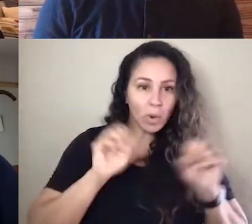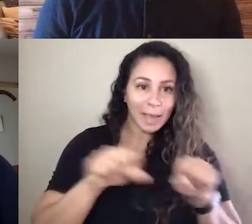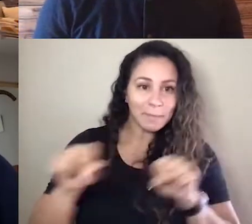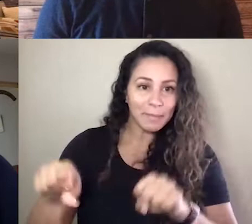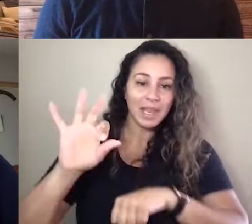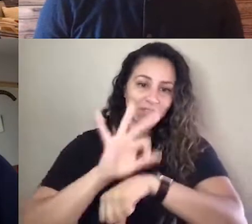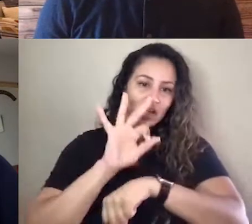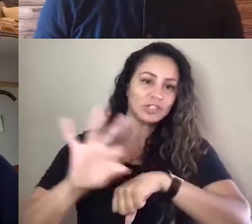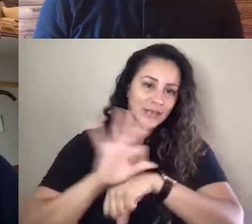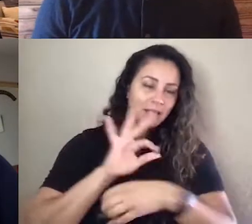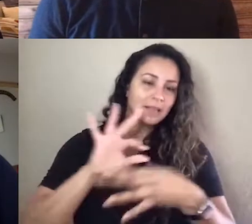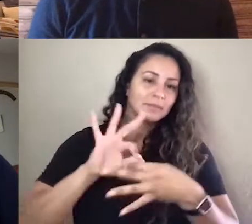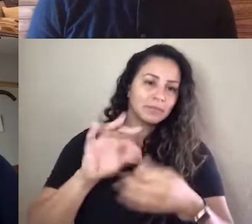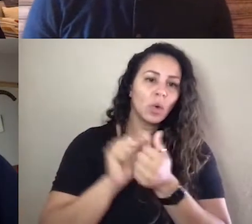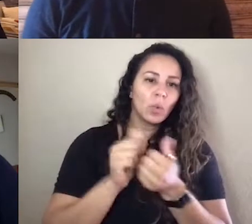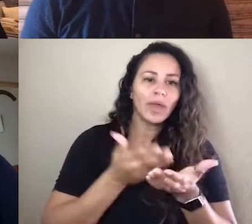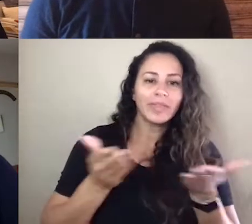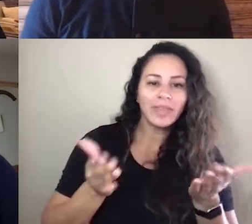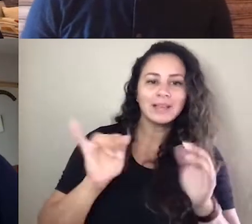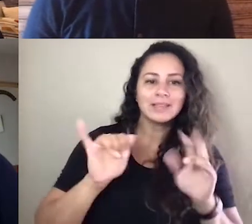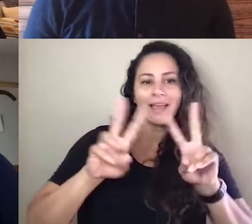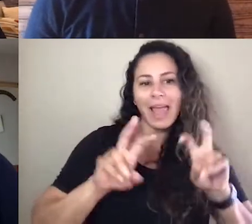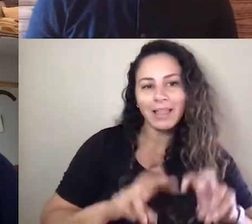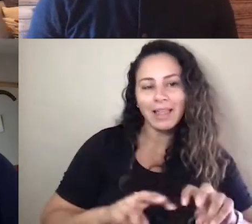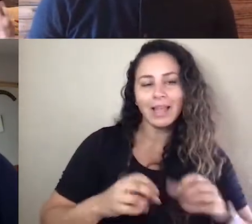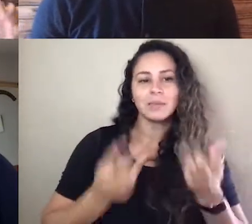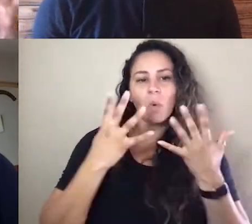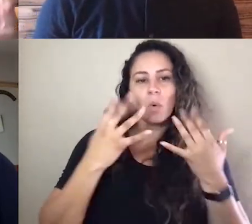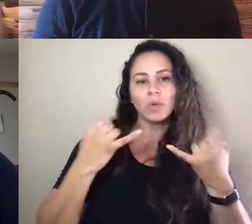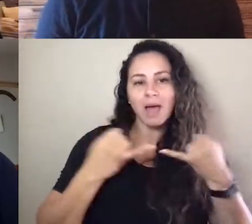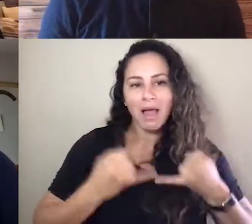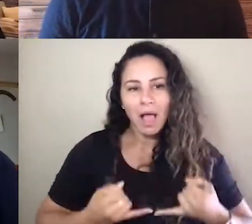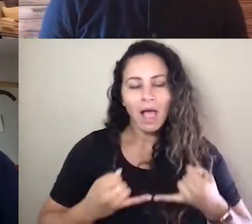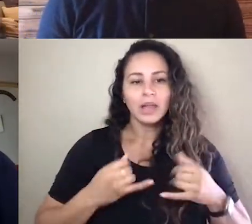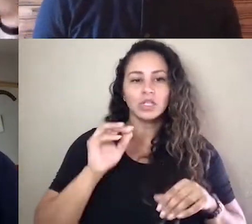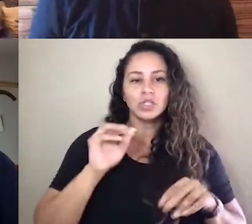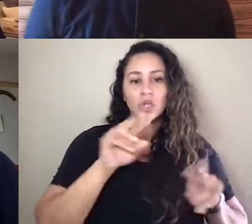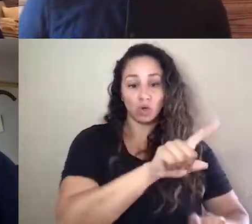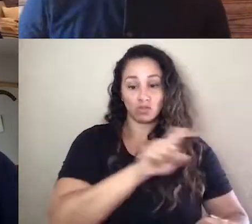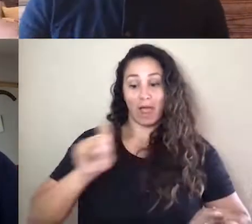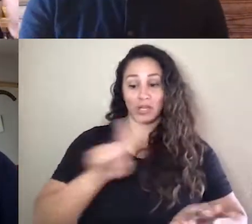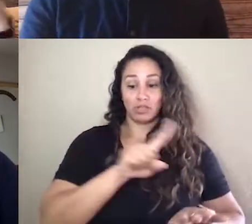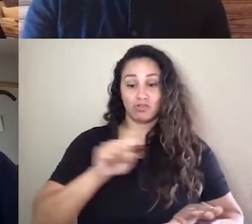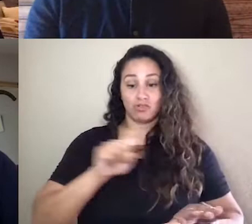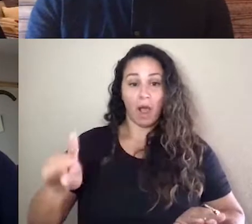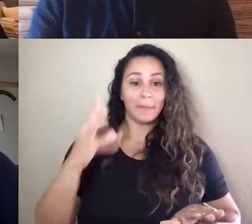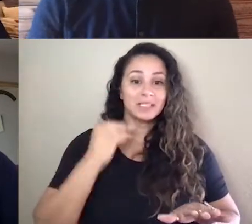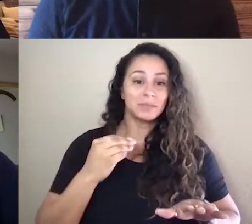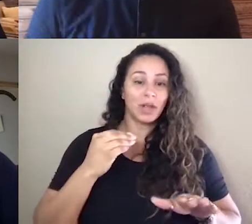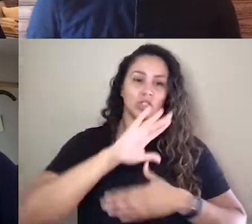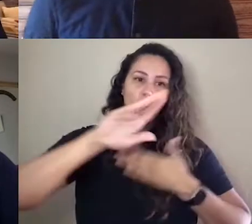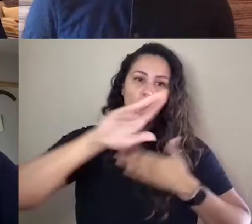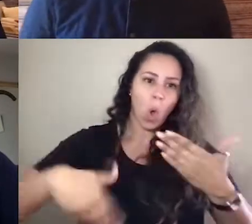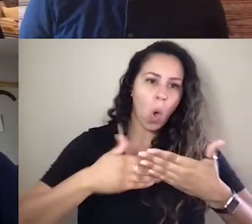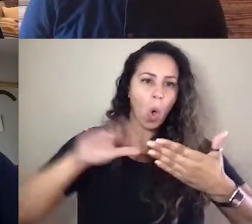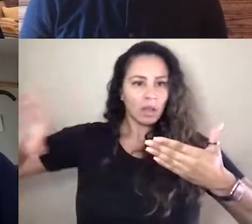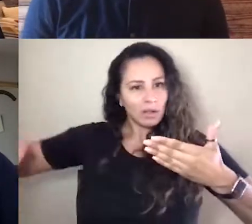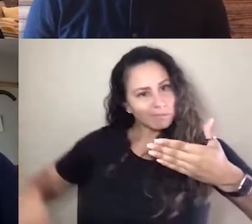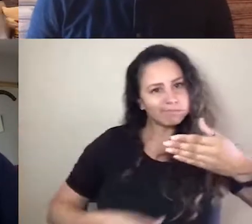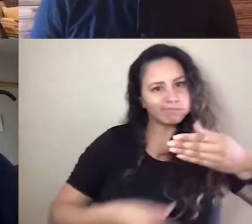MORE MORE FUNCTIONALITY IN ANALYTICS. AND BY MOVING INTO DRAG AND DROP THERE IS A BUNCH OF FEATURES ALONG WITH IT.